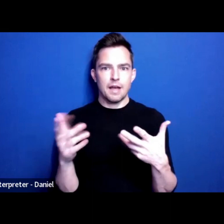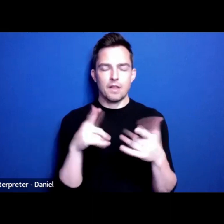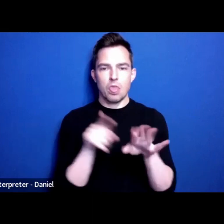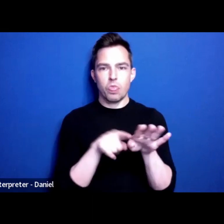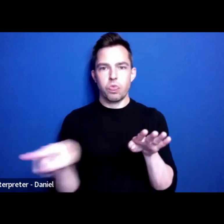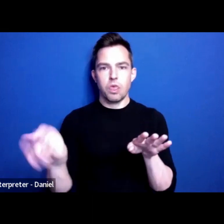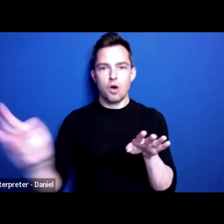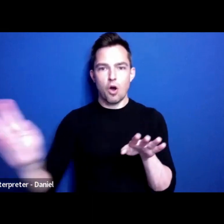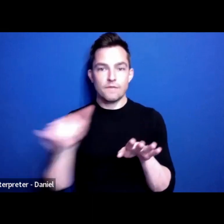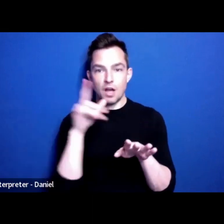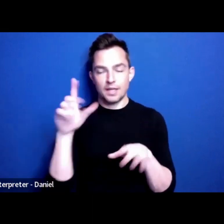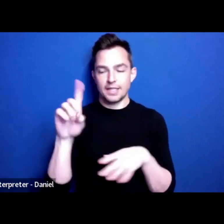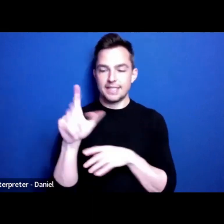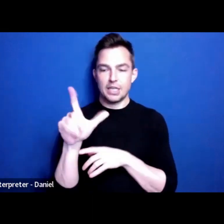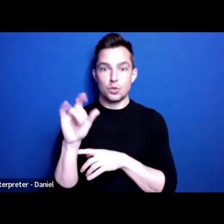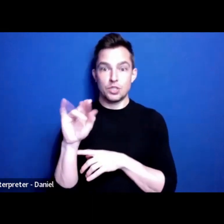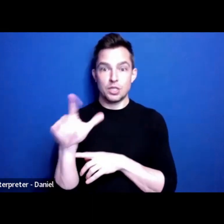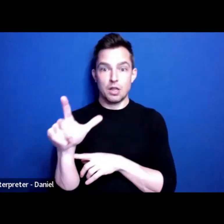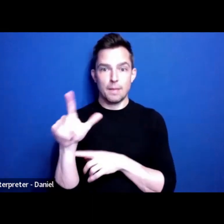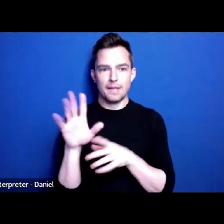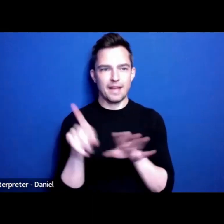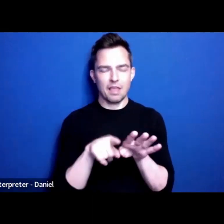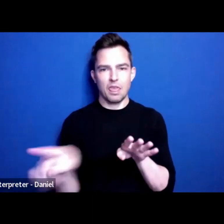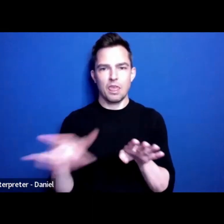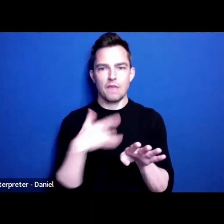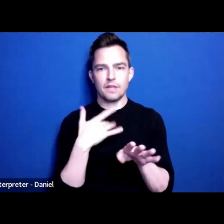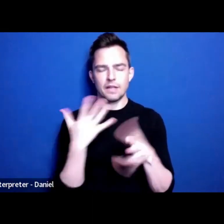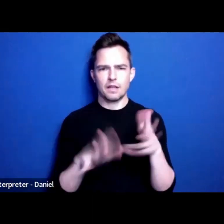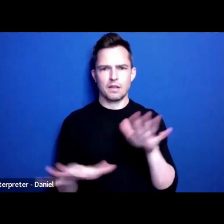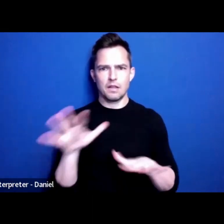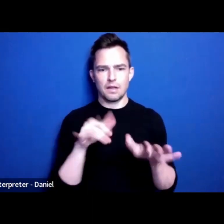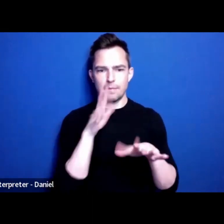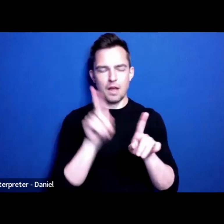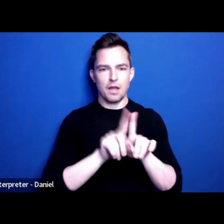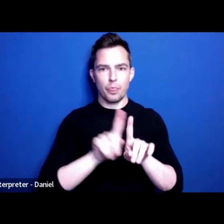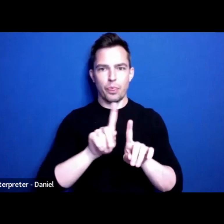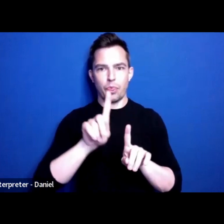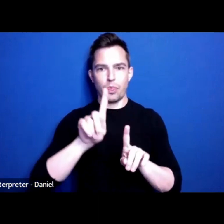not delusional, but it's kind of like this random feeling where I feel like I'm not on this planet anymore. So I kind of like just